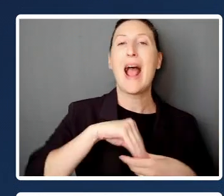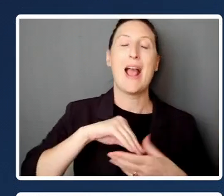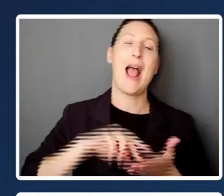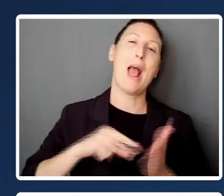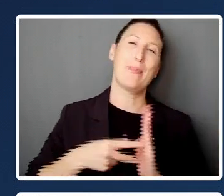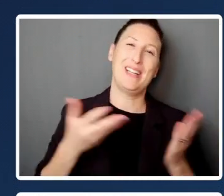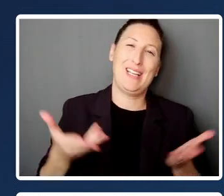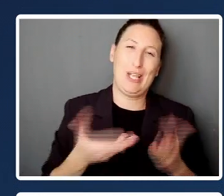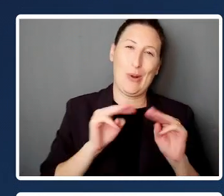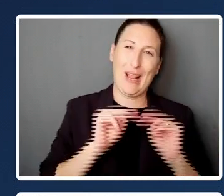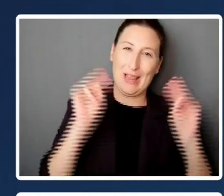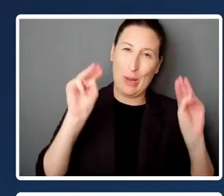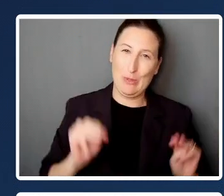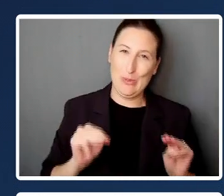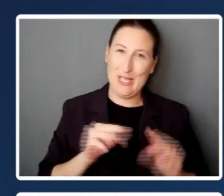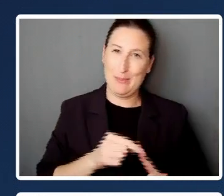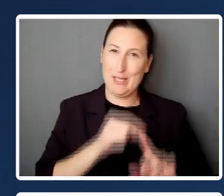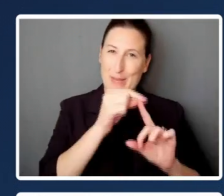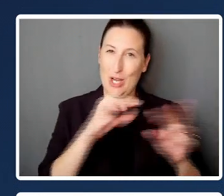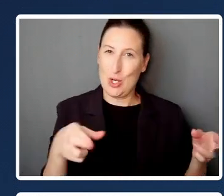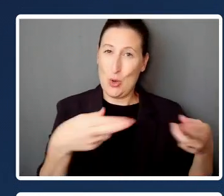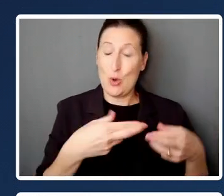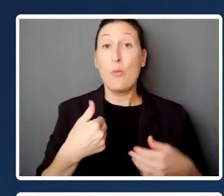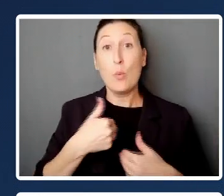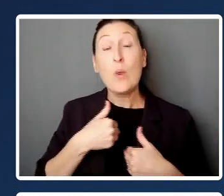some related activities that occurred in their school classroom as well when